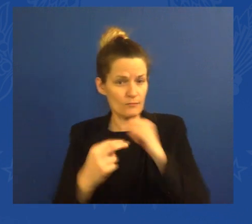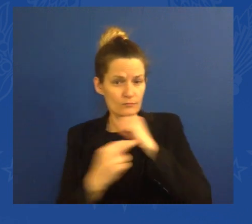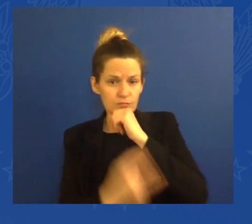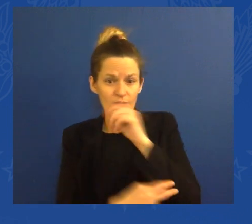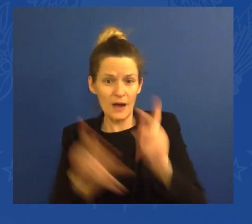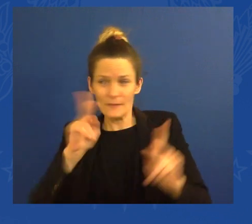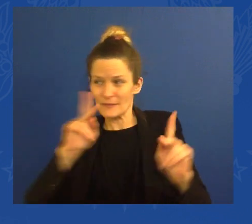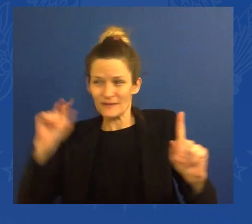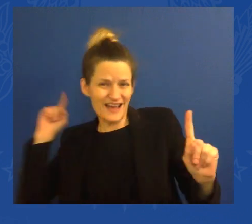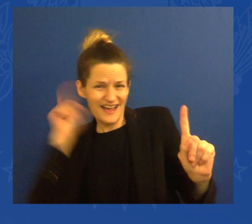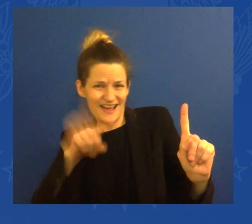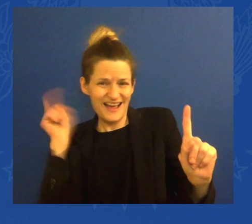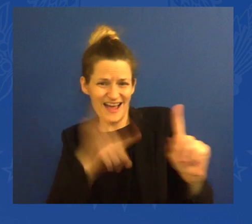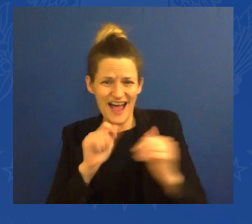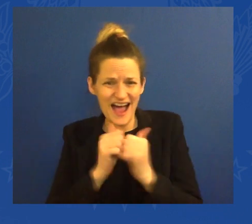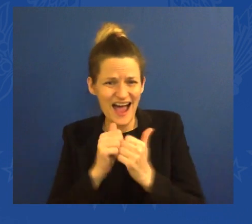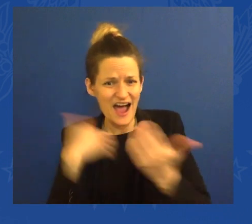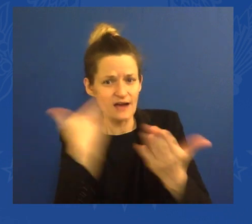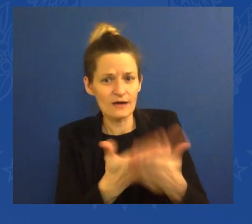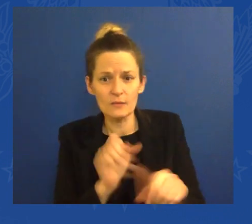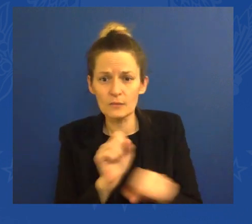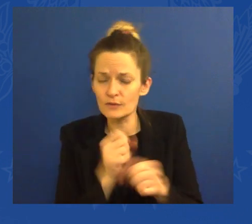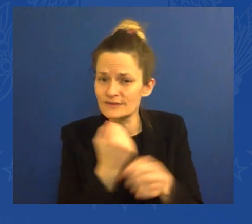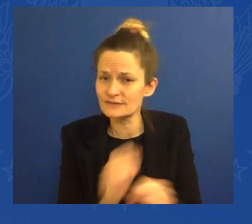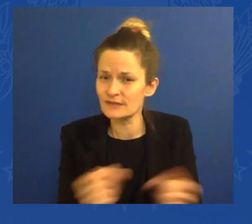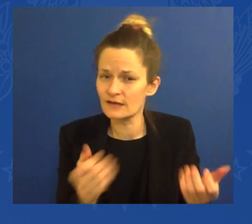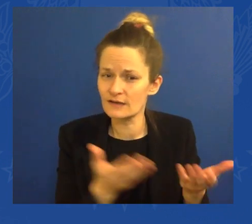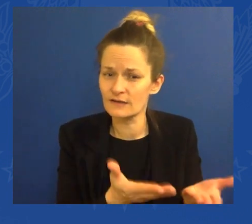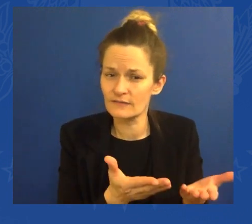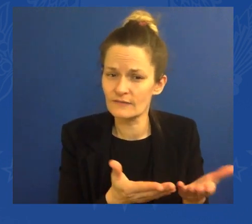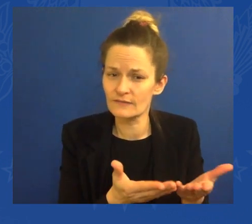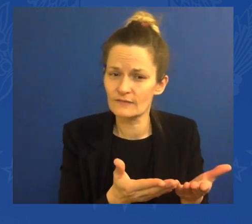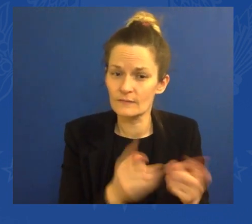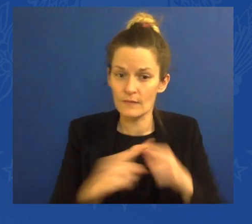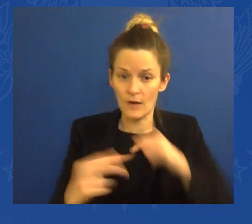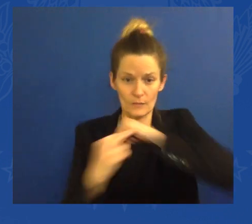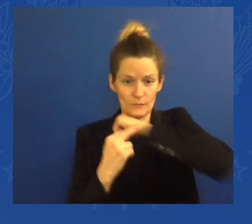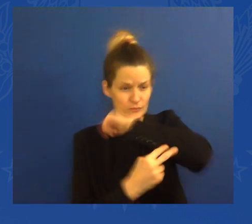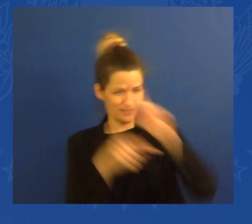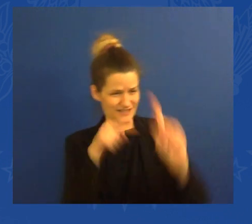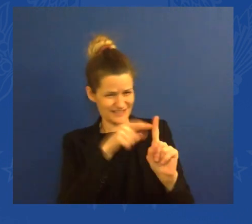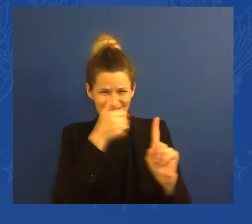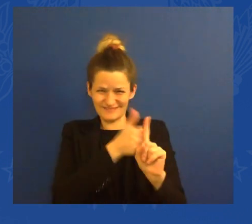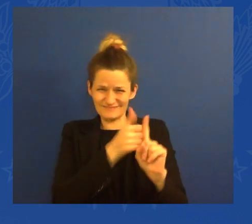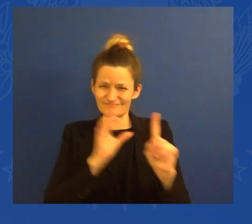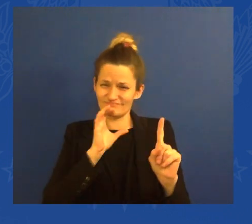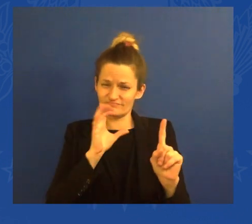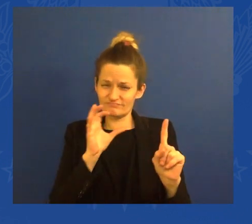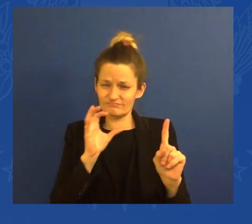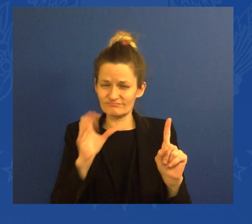the bridge is 61 years old and at the end of its useful life. The corrosion over the years has lowered the weight